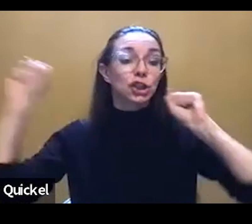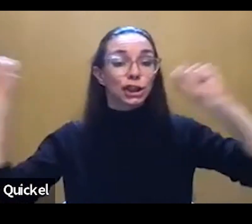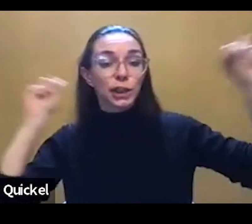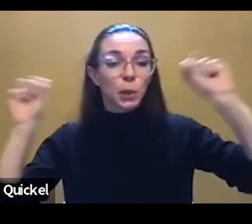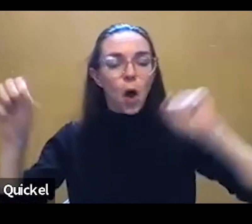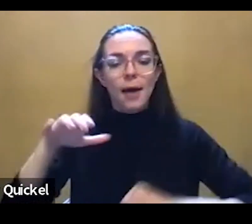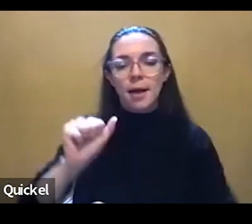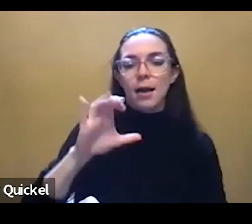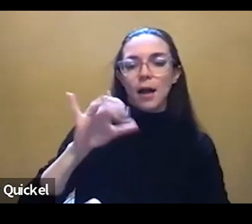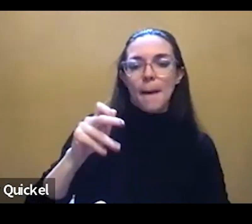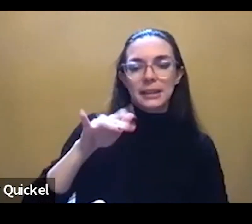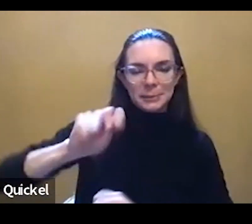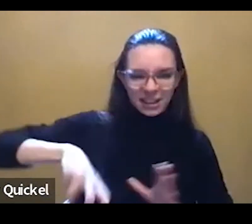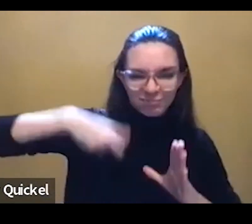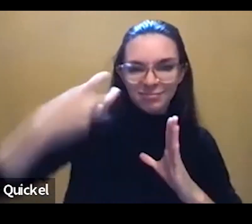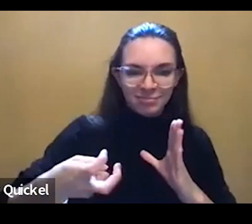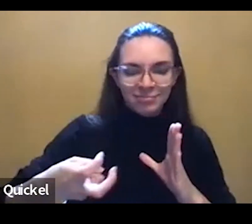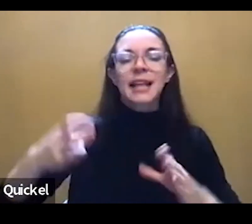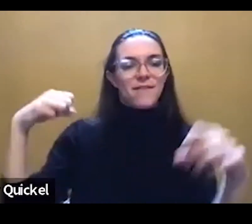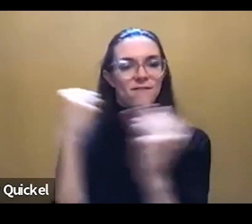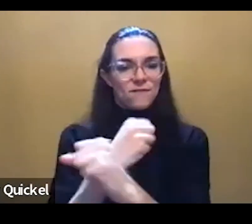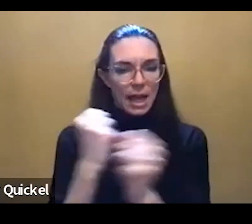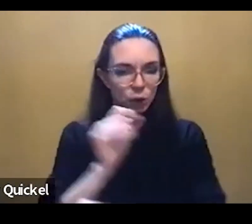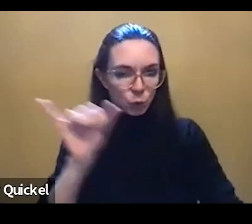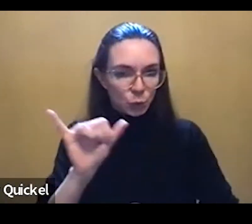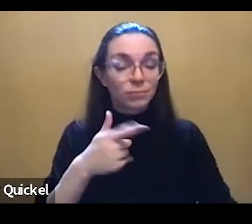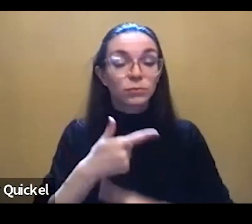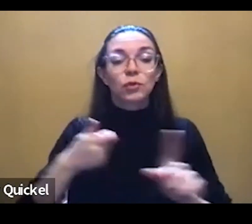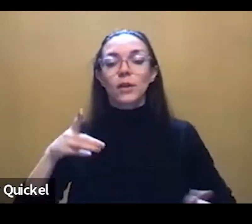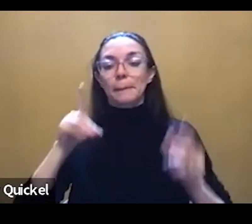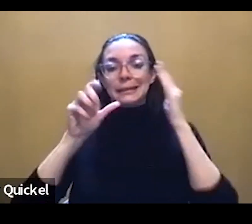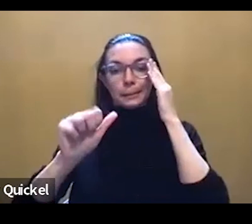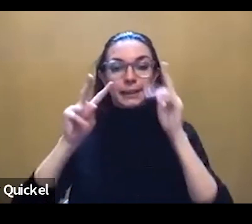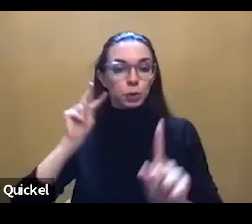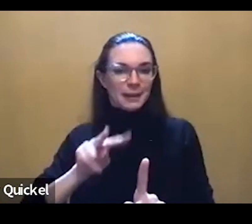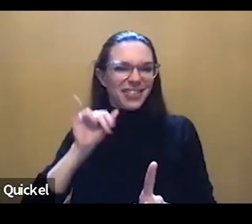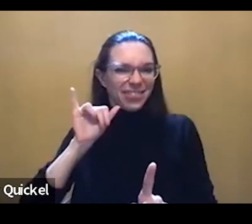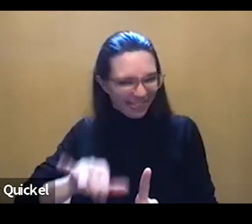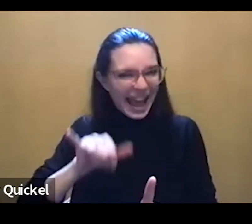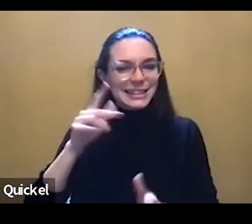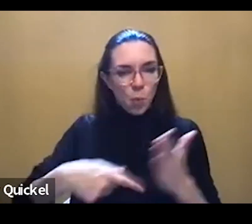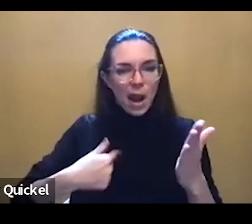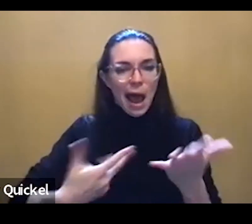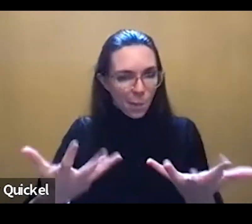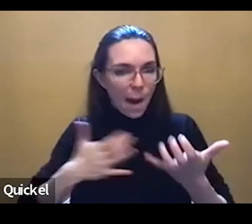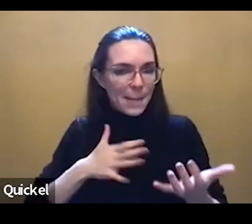Accomplices weigh in and fight, too." From a disability perspective, that's what I would want my allies to do